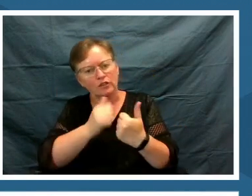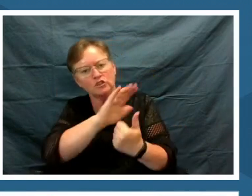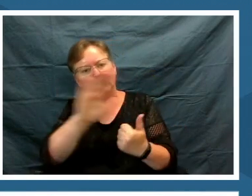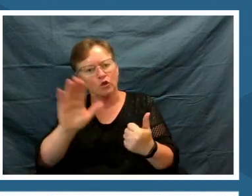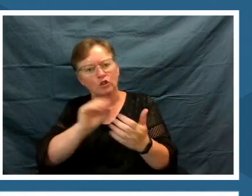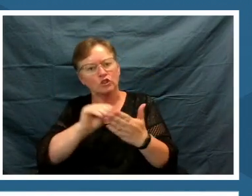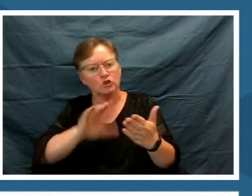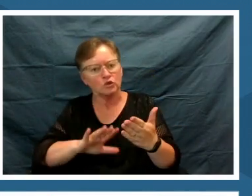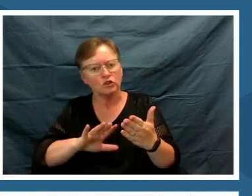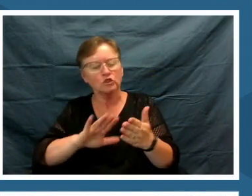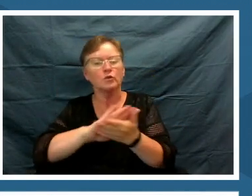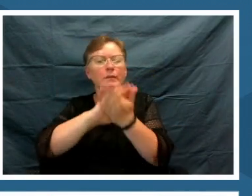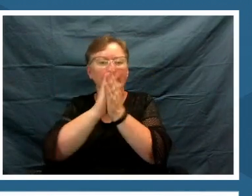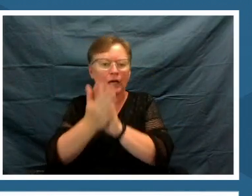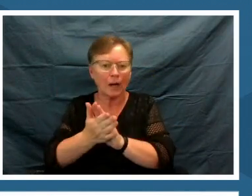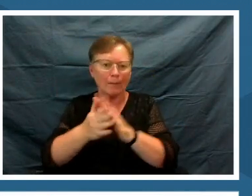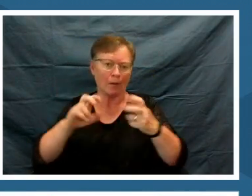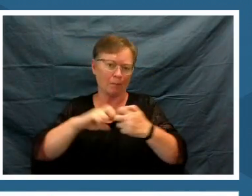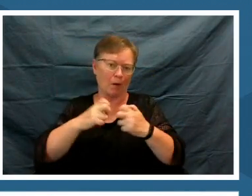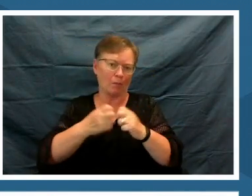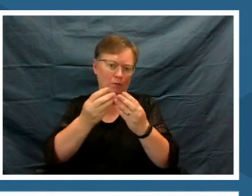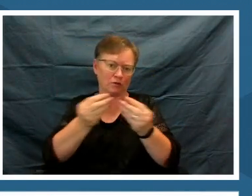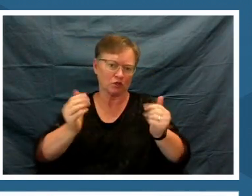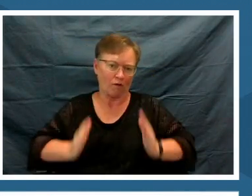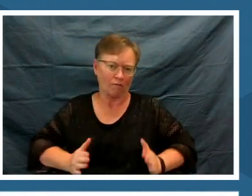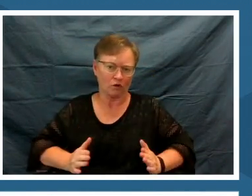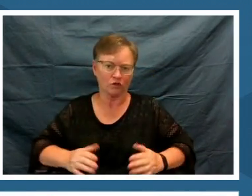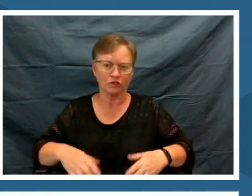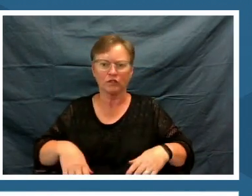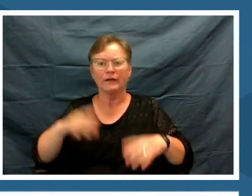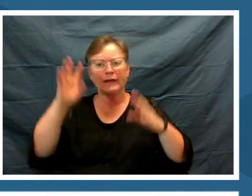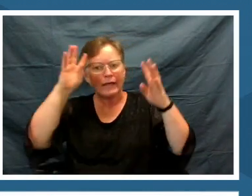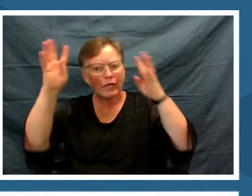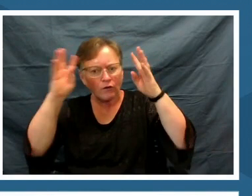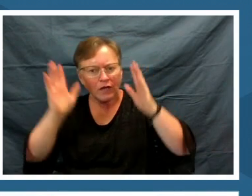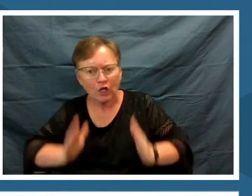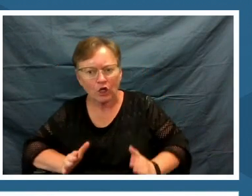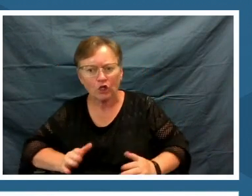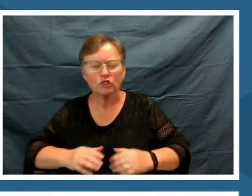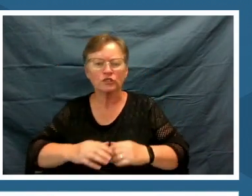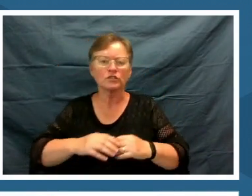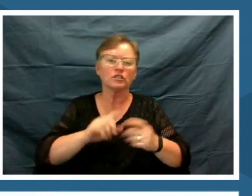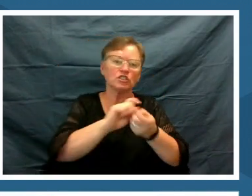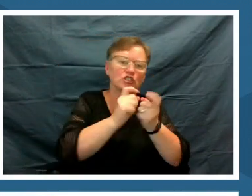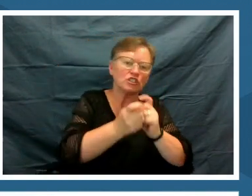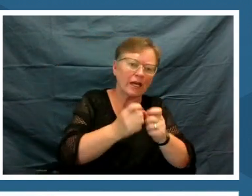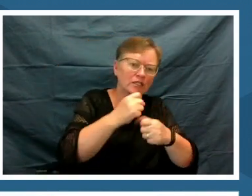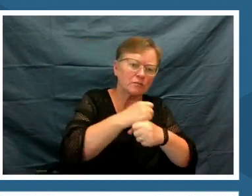innovators risk takers